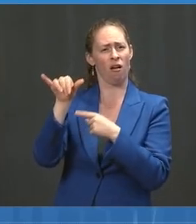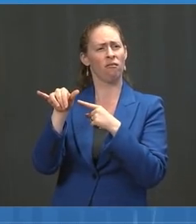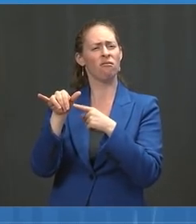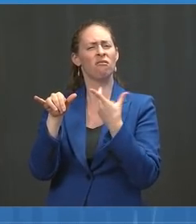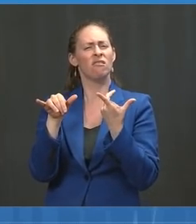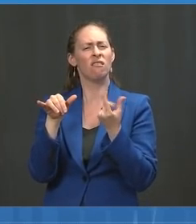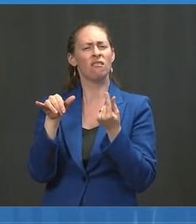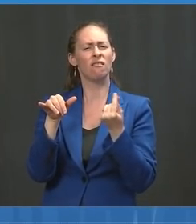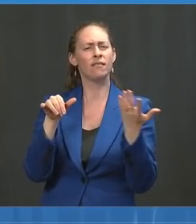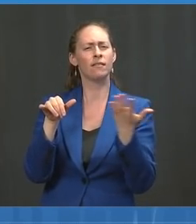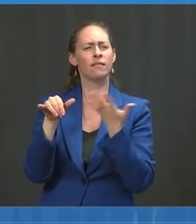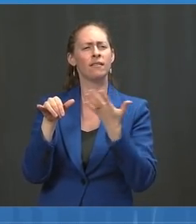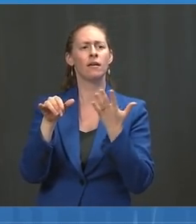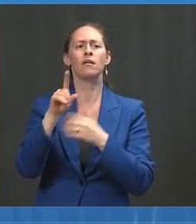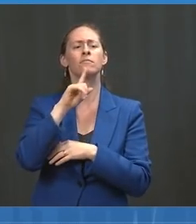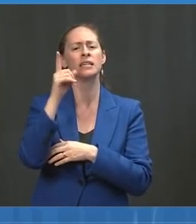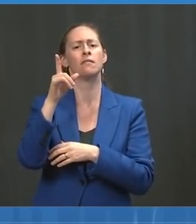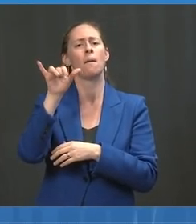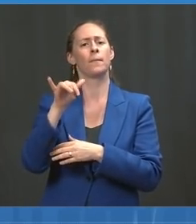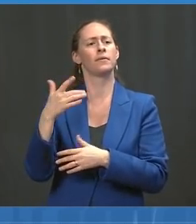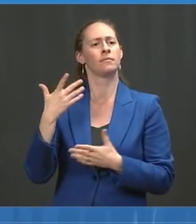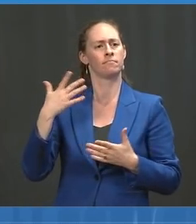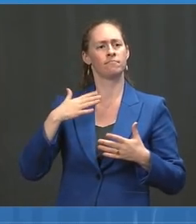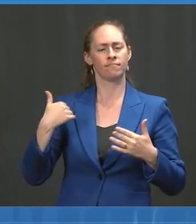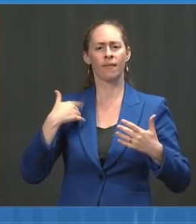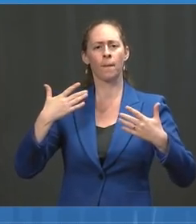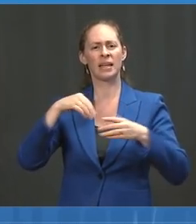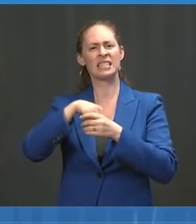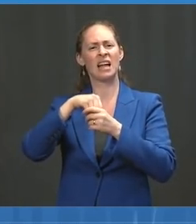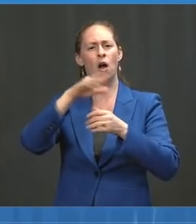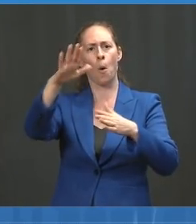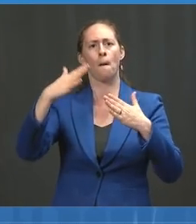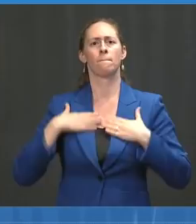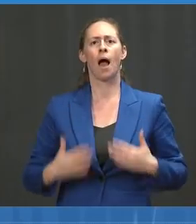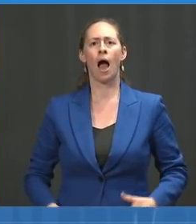by a single clone of B cells or a cell line,